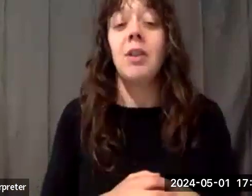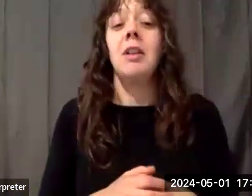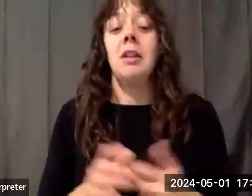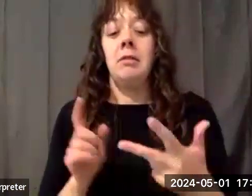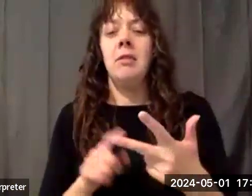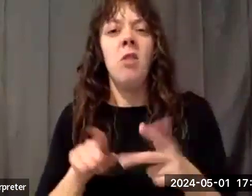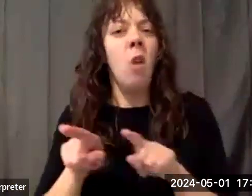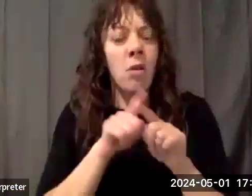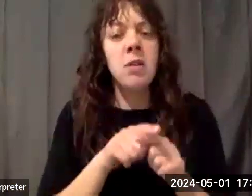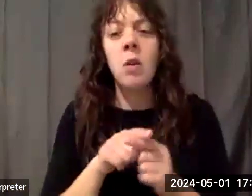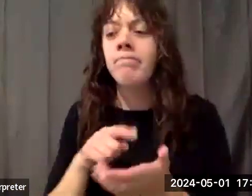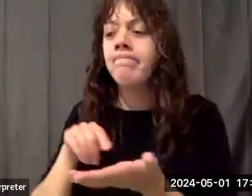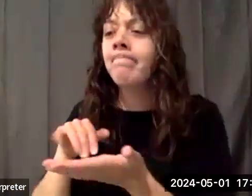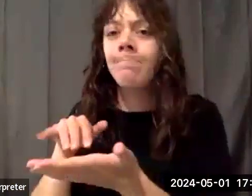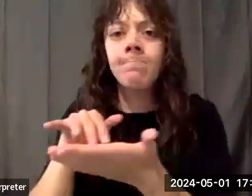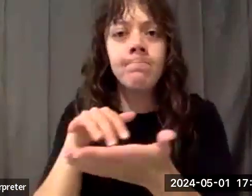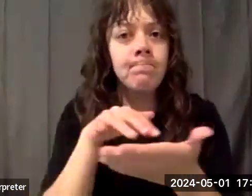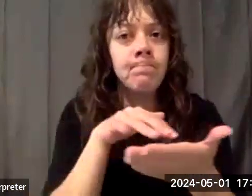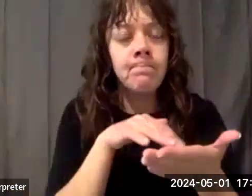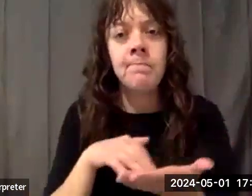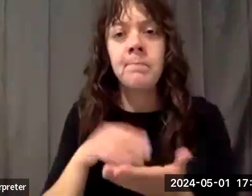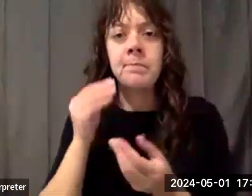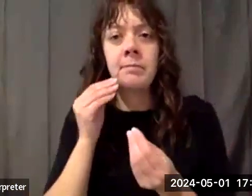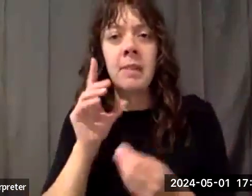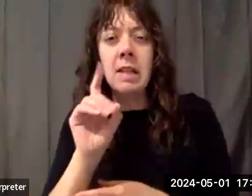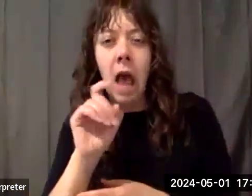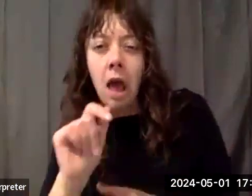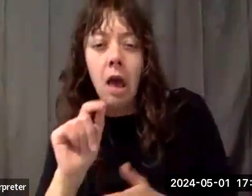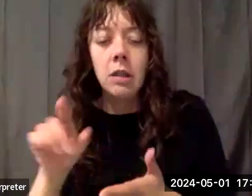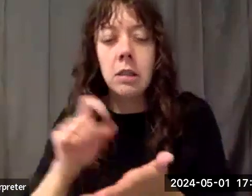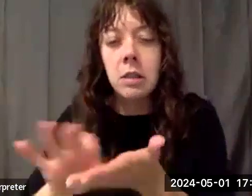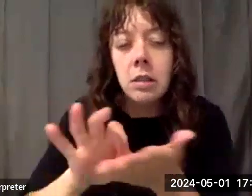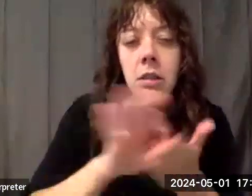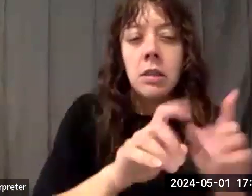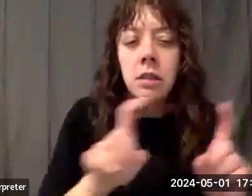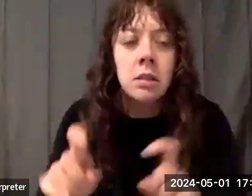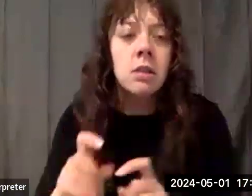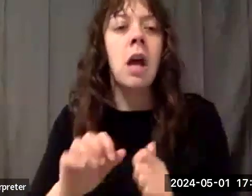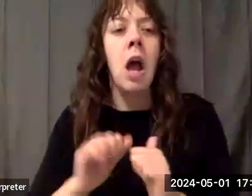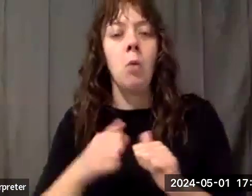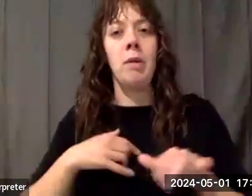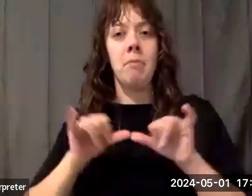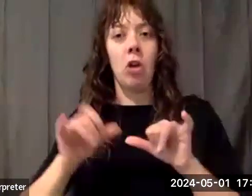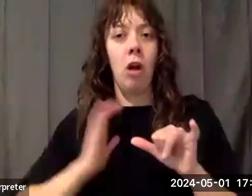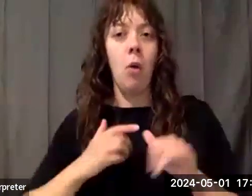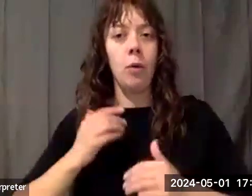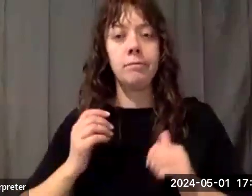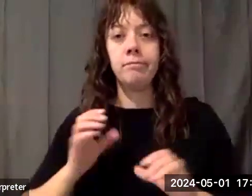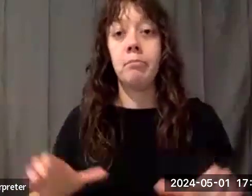that we, we measure our performance. And, but we started this project with a pilot.